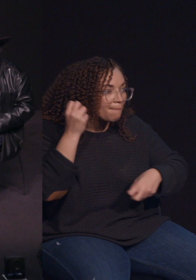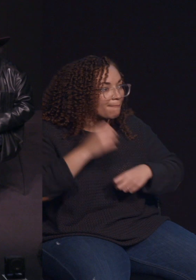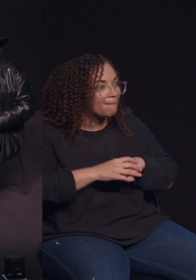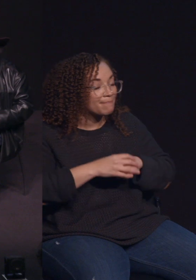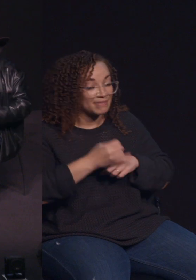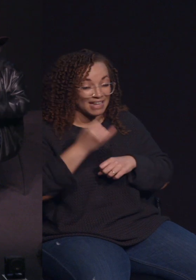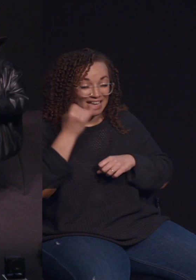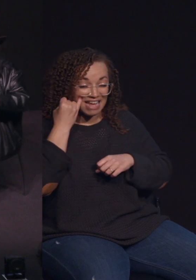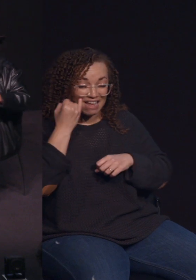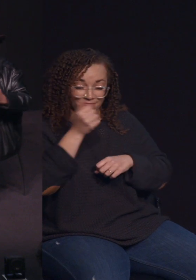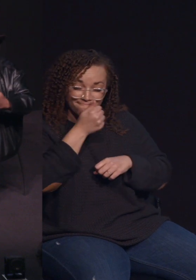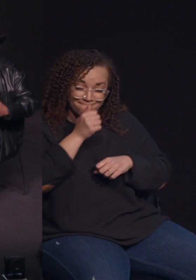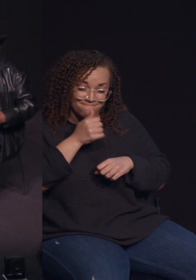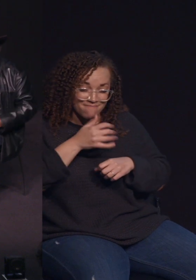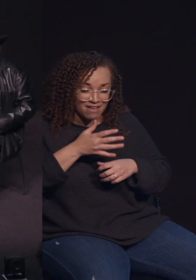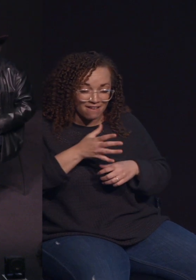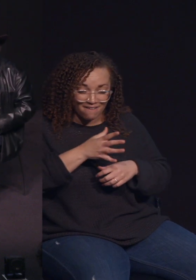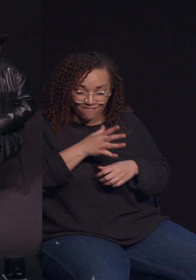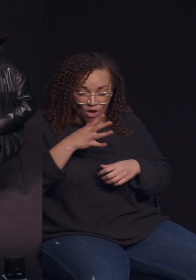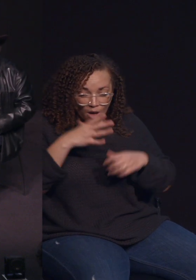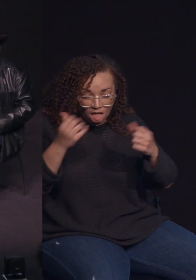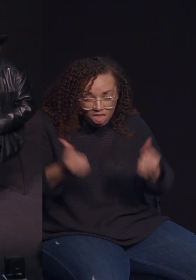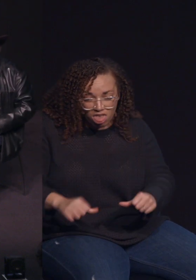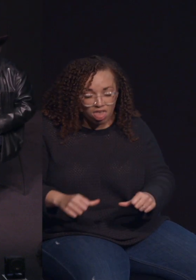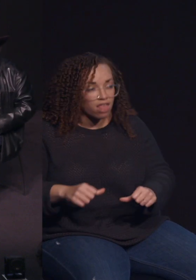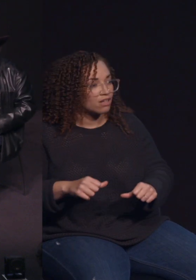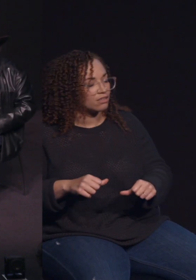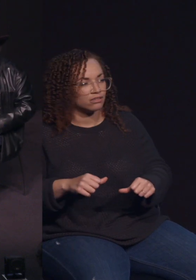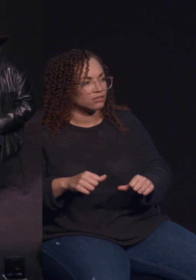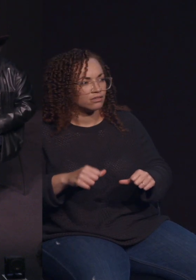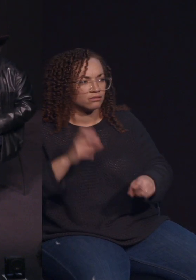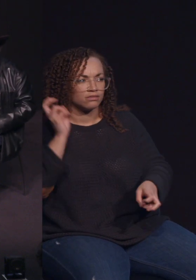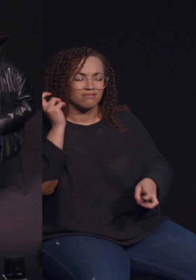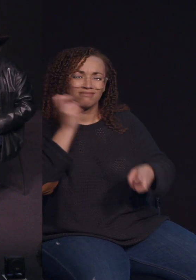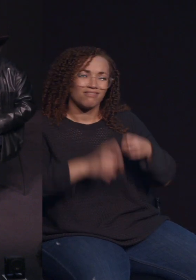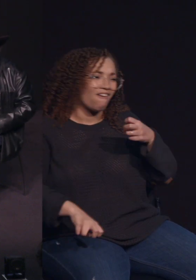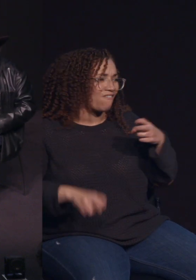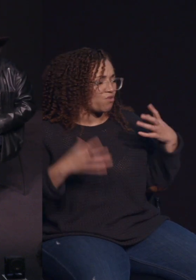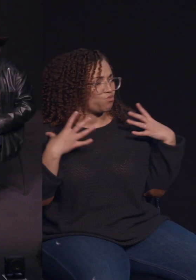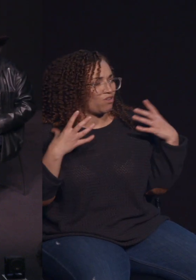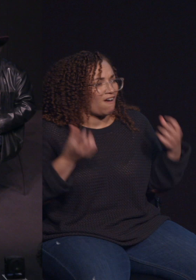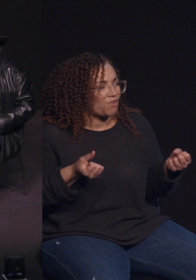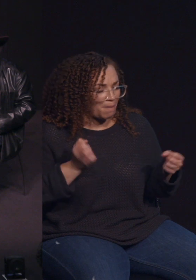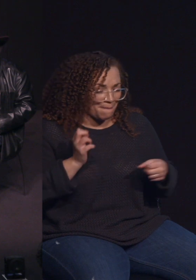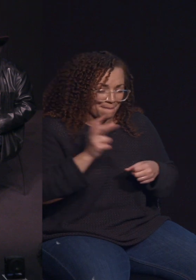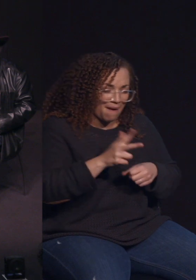Big farmer can go one year without making revenue and he can survive. Small farmer can't do it.